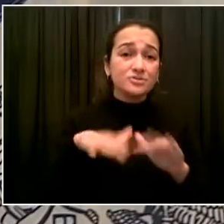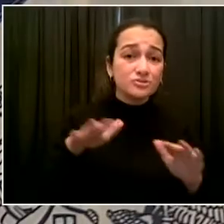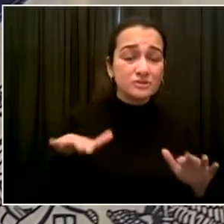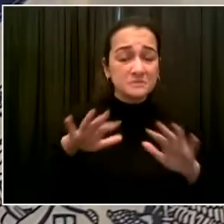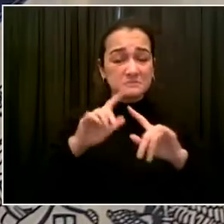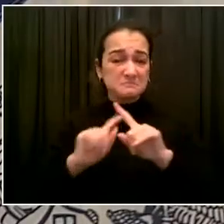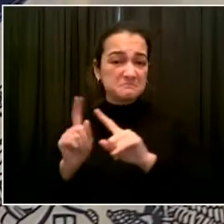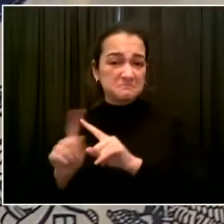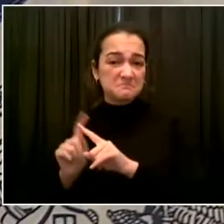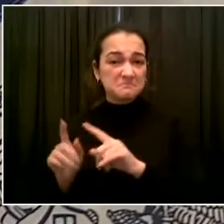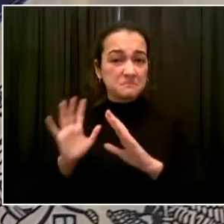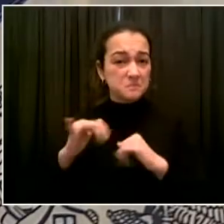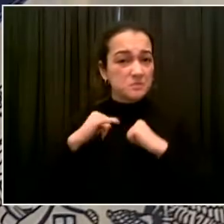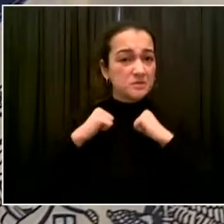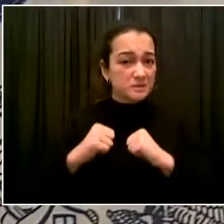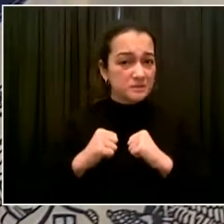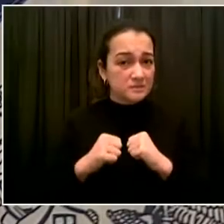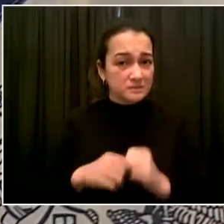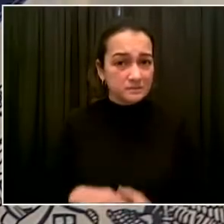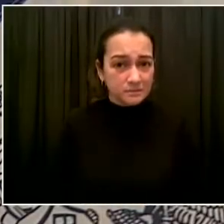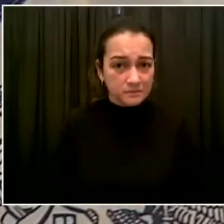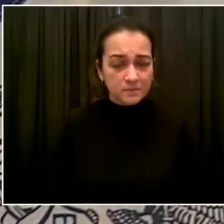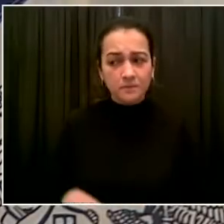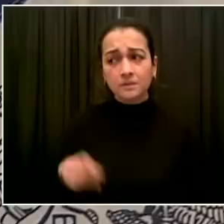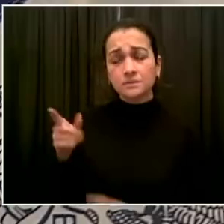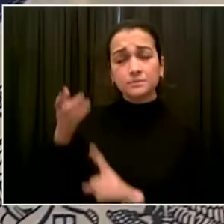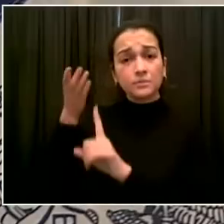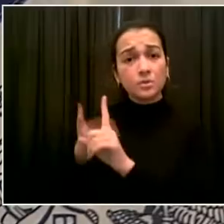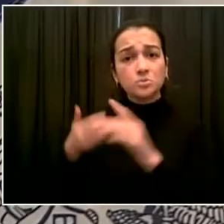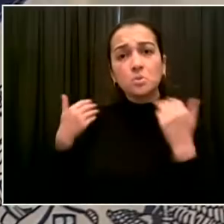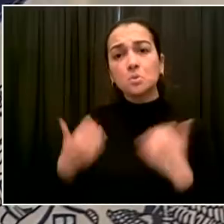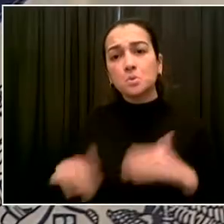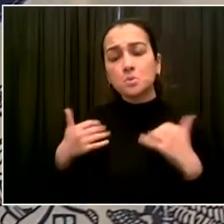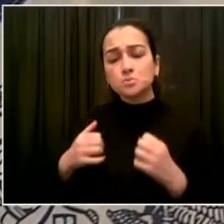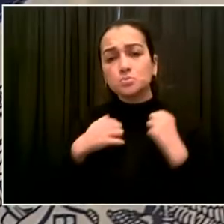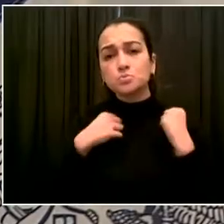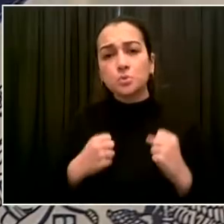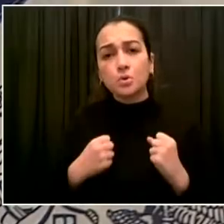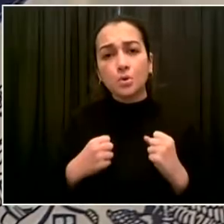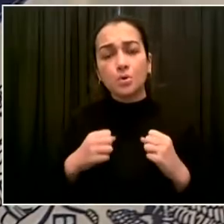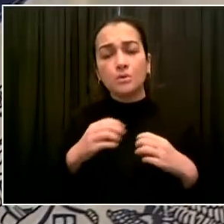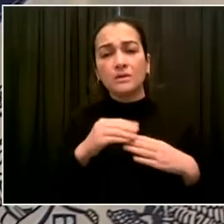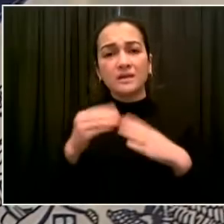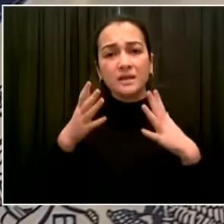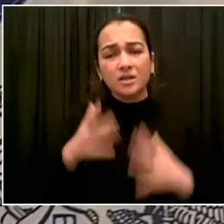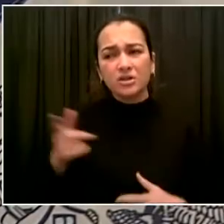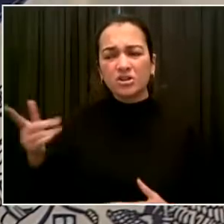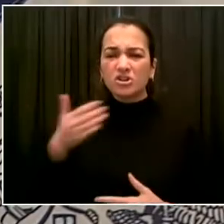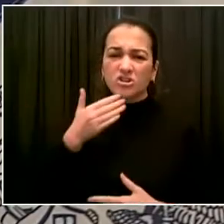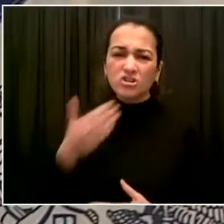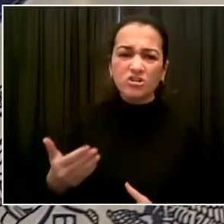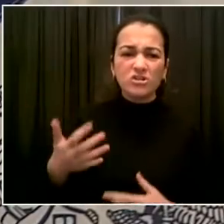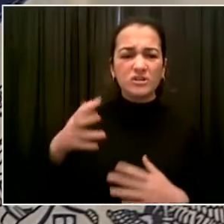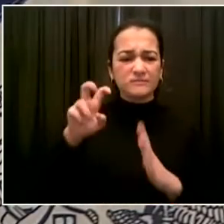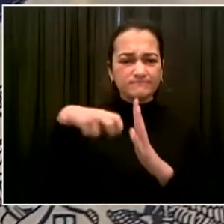THE PEOPLE WHO DO THE CRUCIAL WORK AND THE CHILDREN AND FAMILIES THEY SERVE. SHE HAS BEEN A LEADER ON ISSUES OF